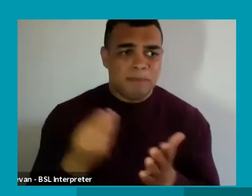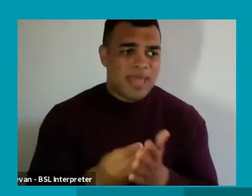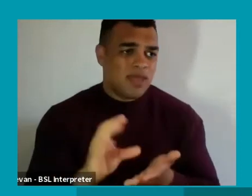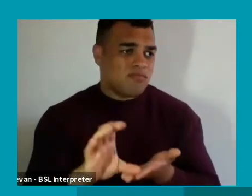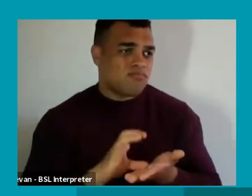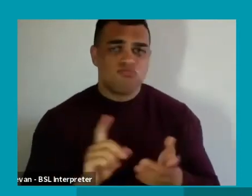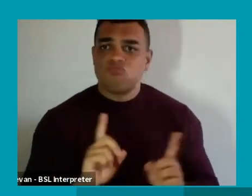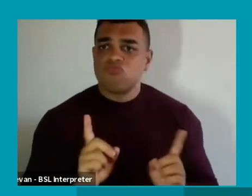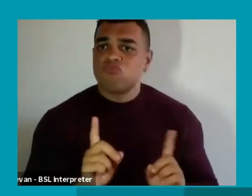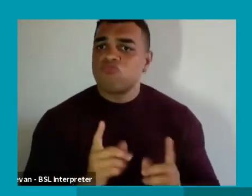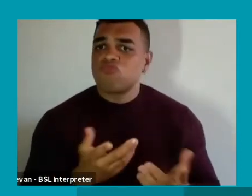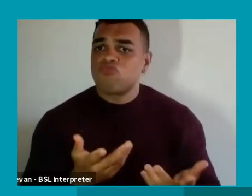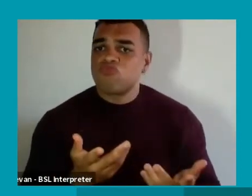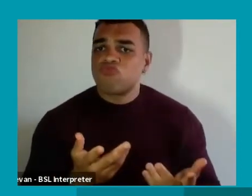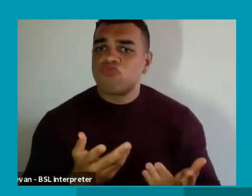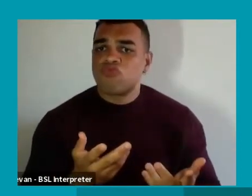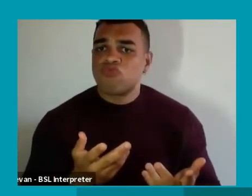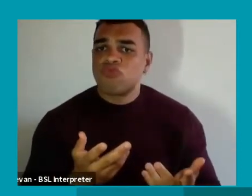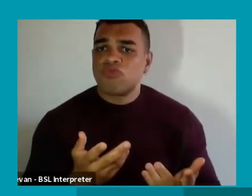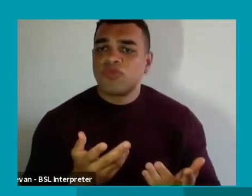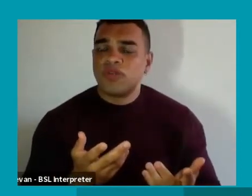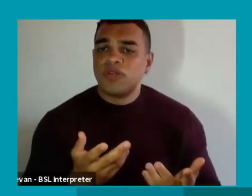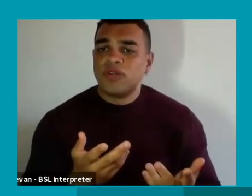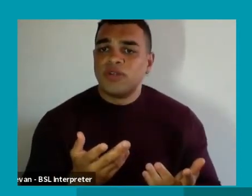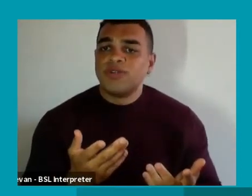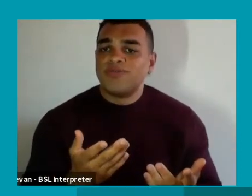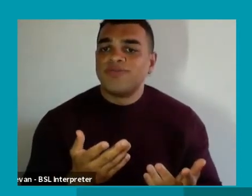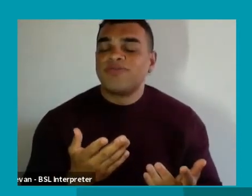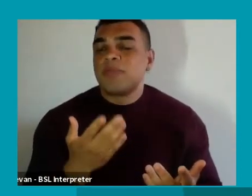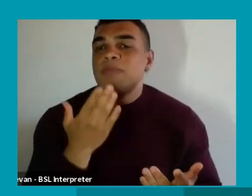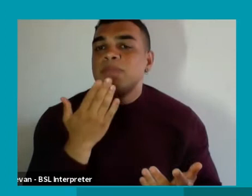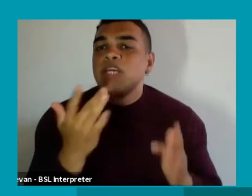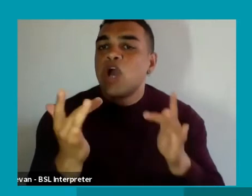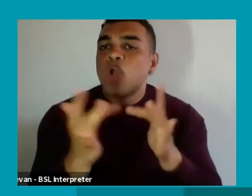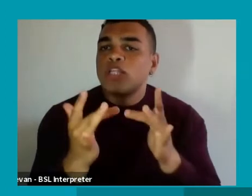come and see a coach because we might be able to give you some more tips and